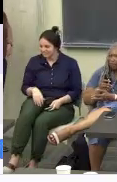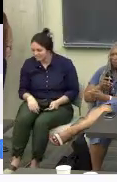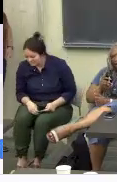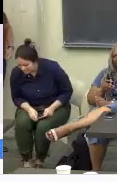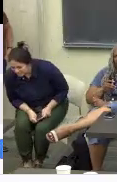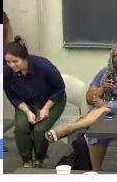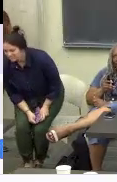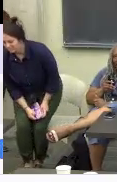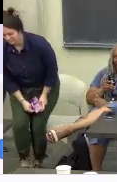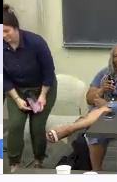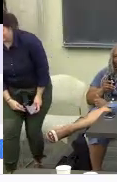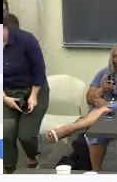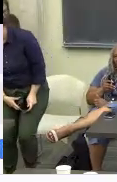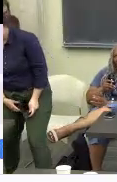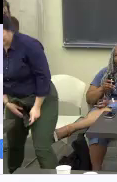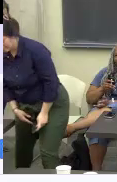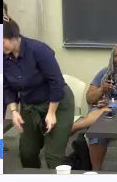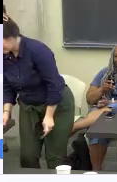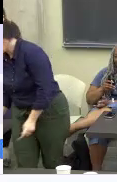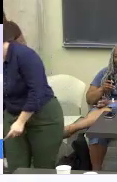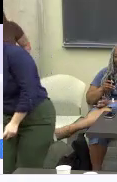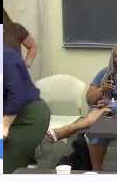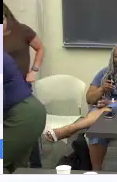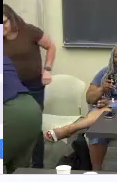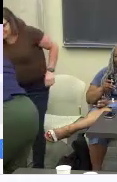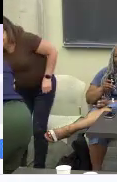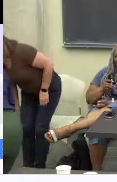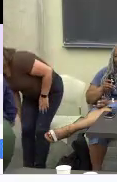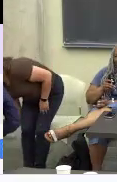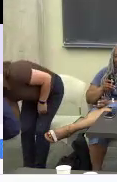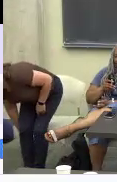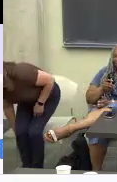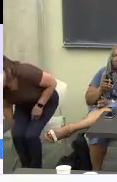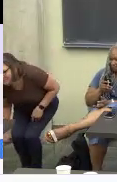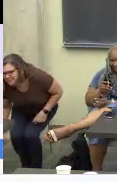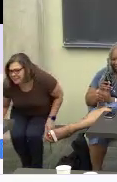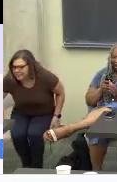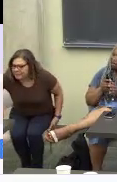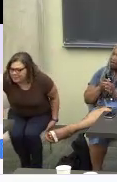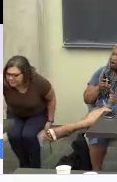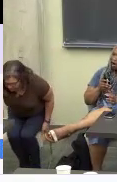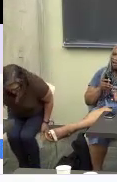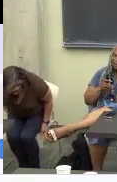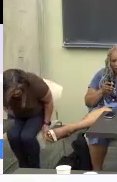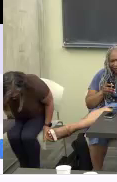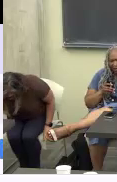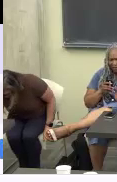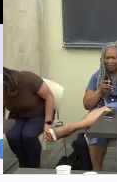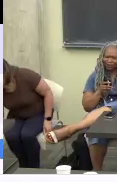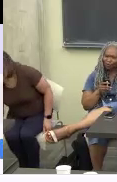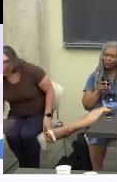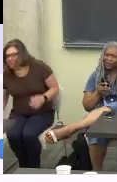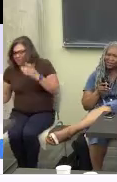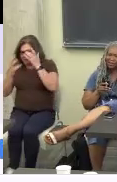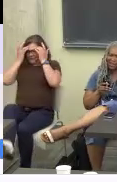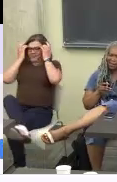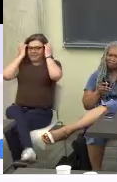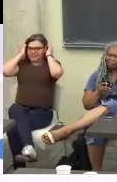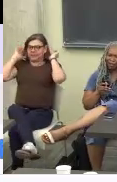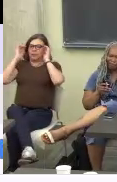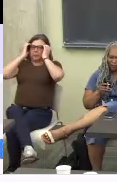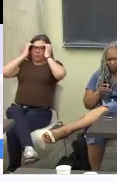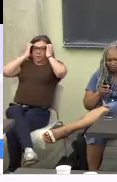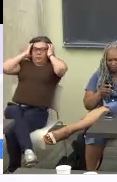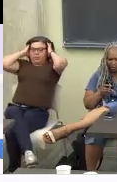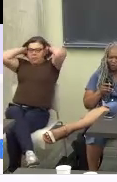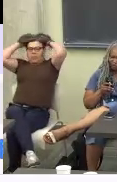but I've been thinking a lot about how do we get Are the tools that are the tools that folks used